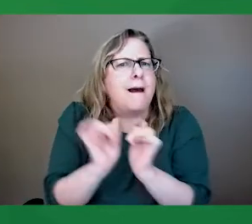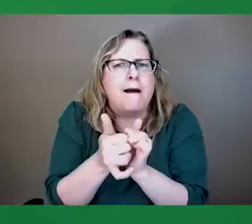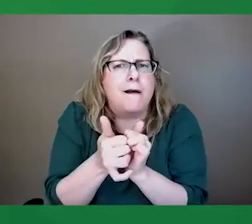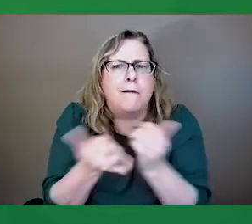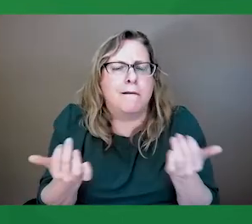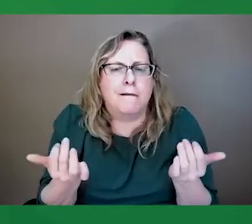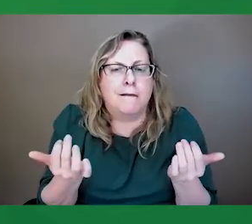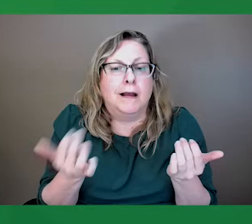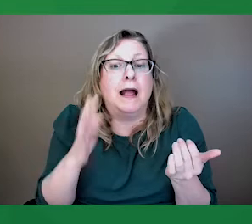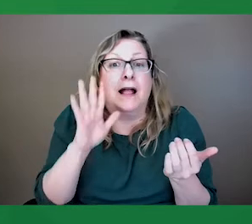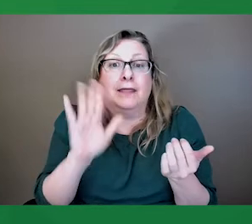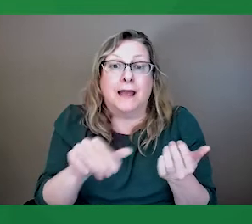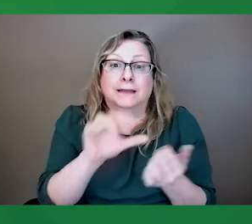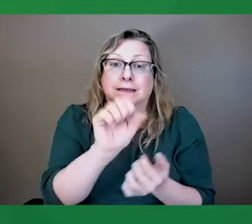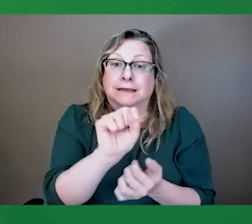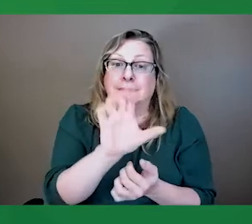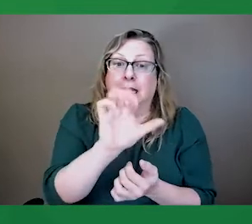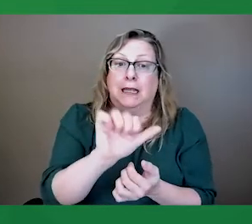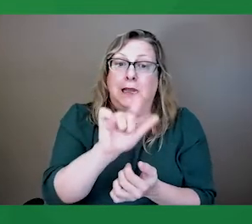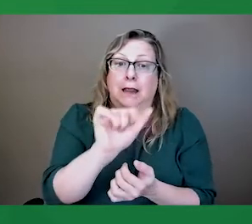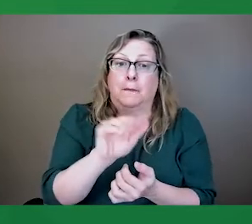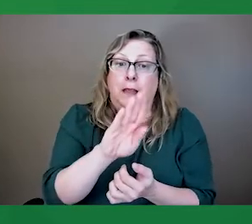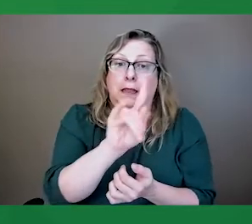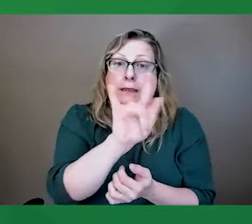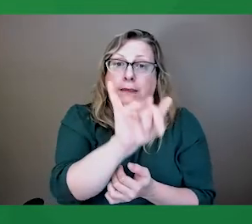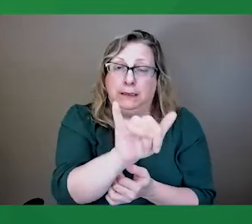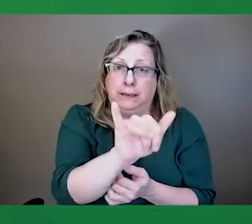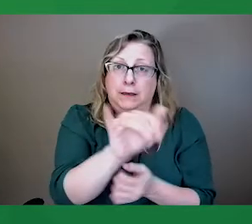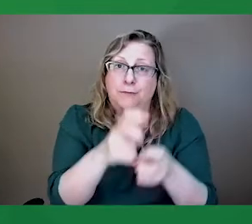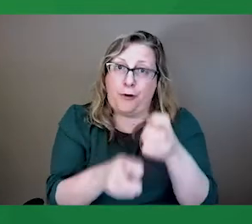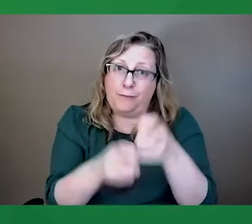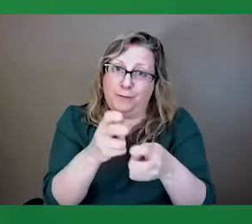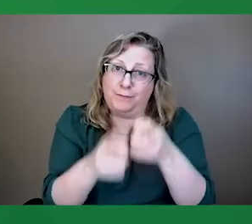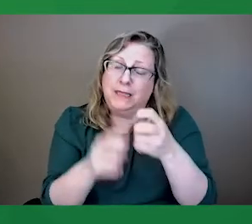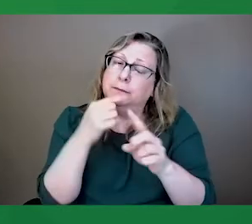That is the scalability problem in terms of inclusive design.